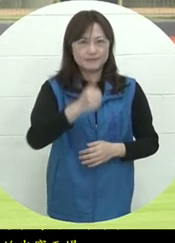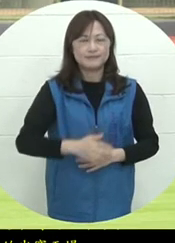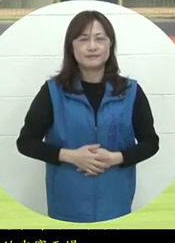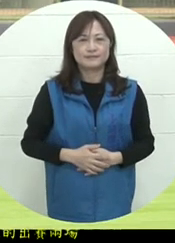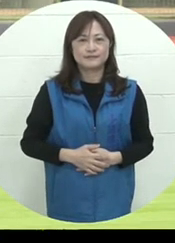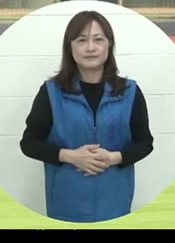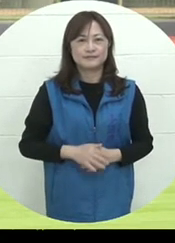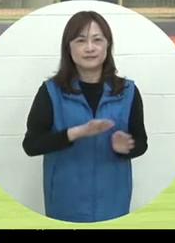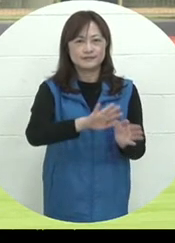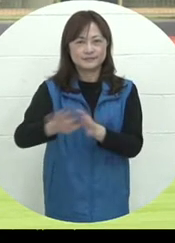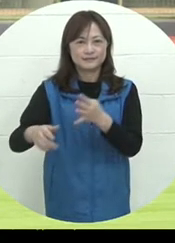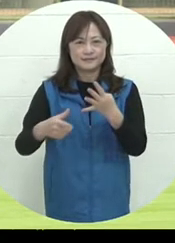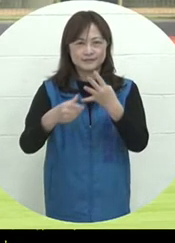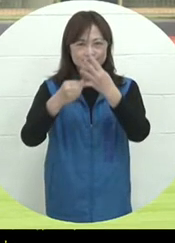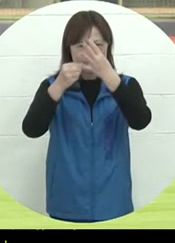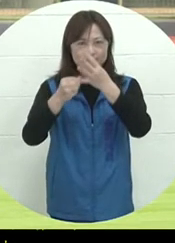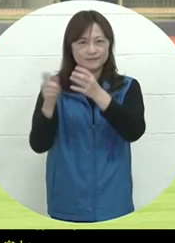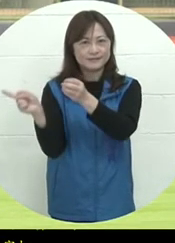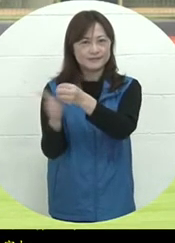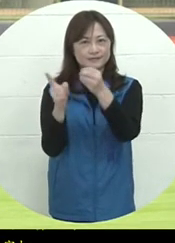In the fourth bat, Nakano Kohei